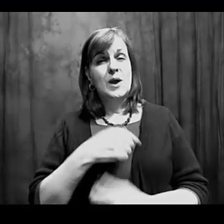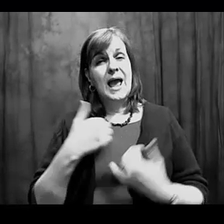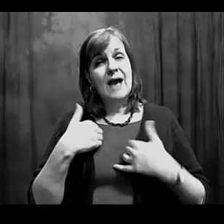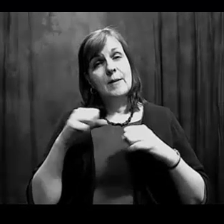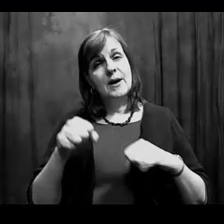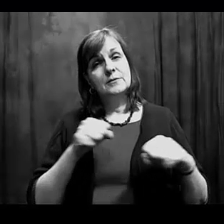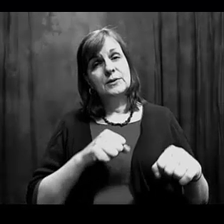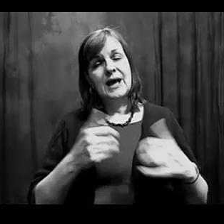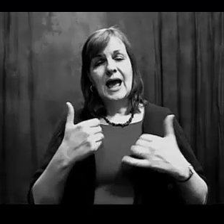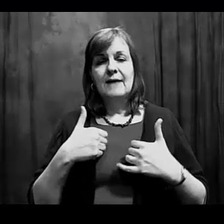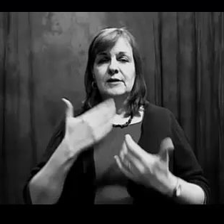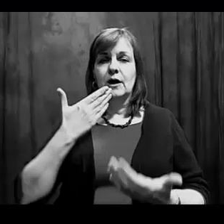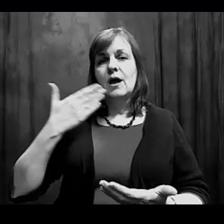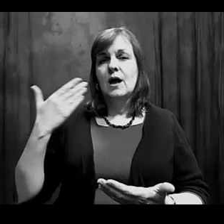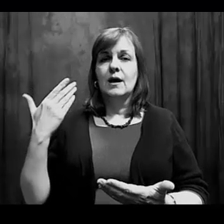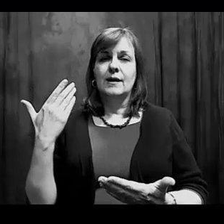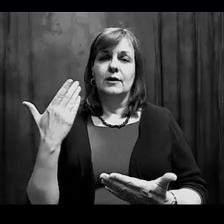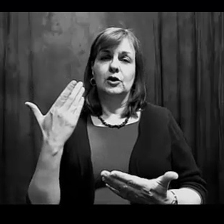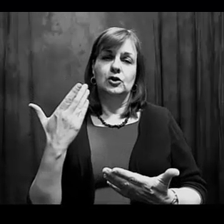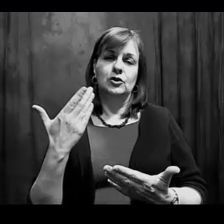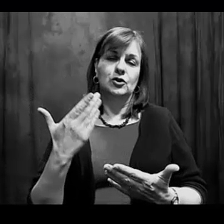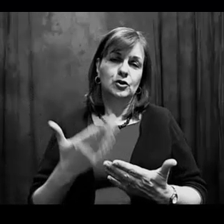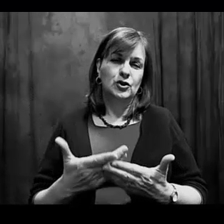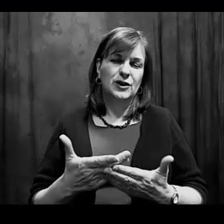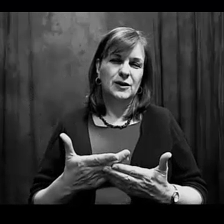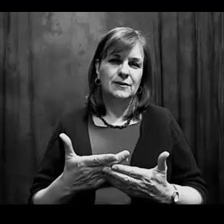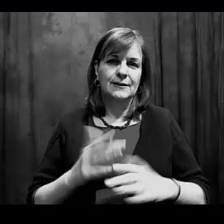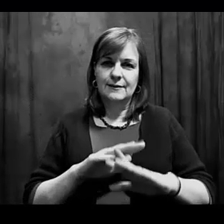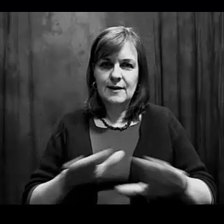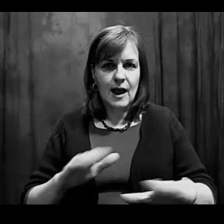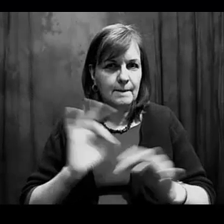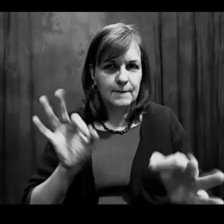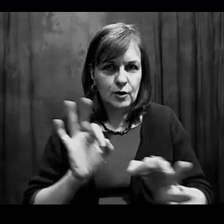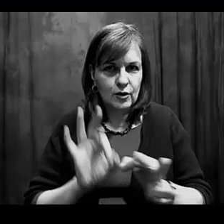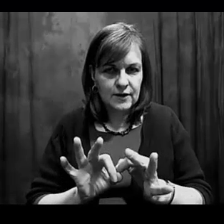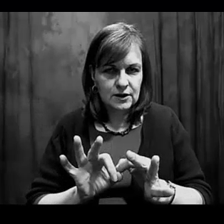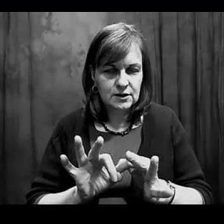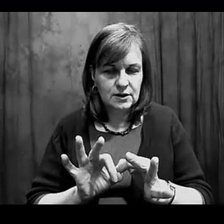with the given alleles